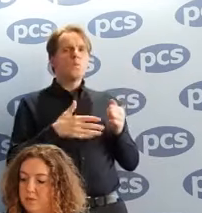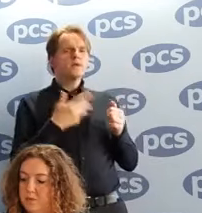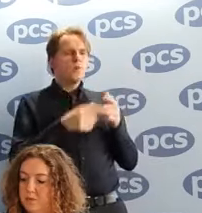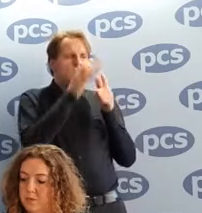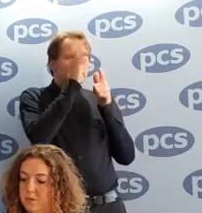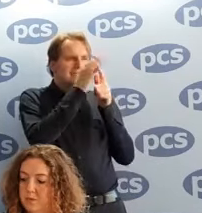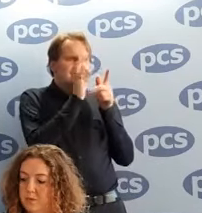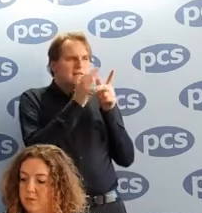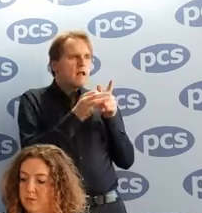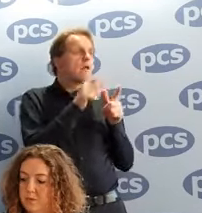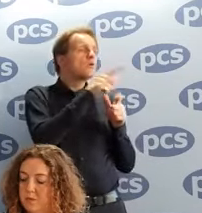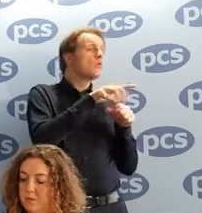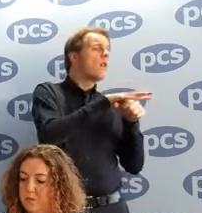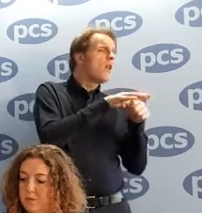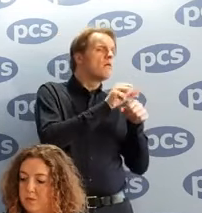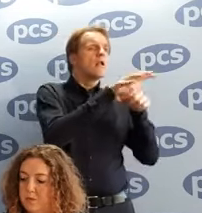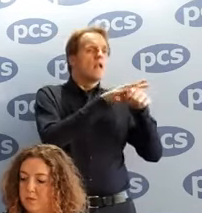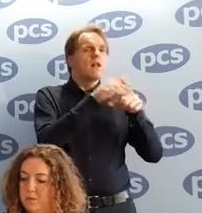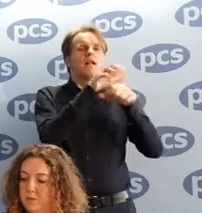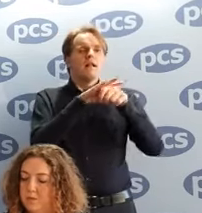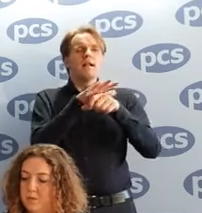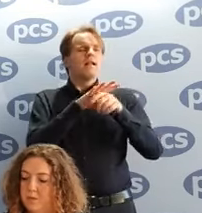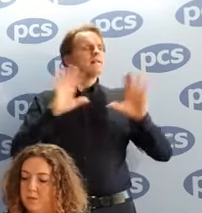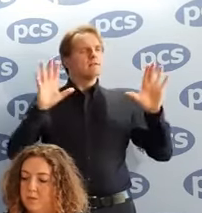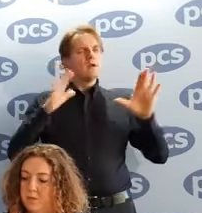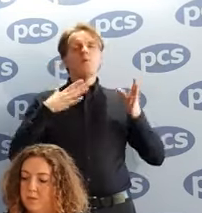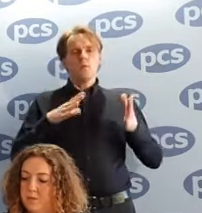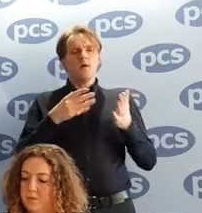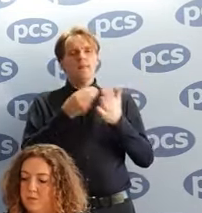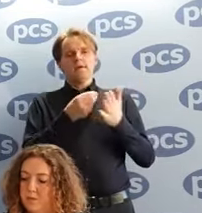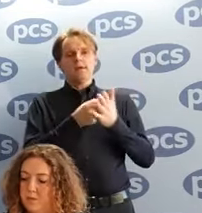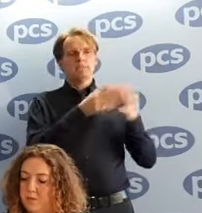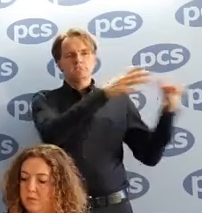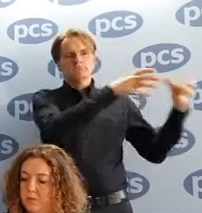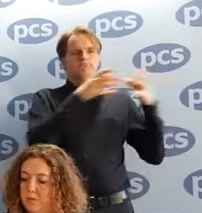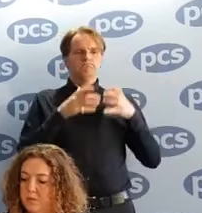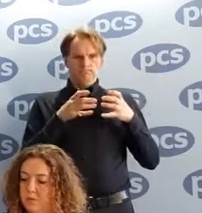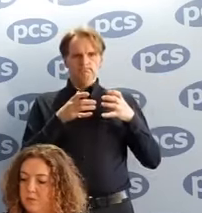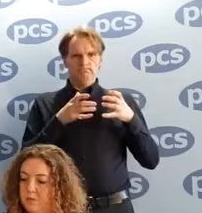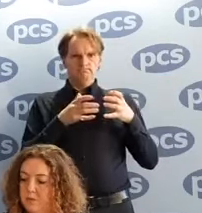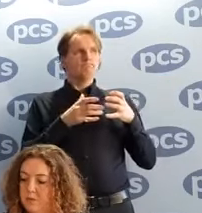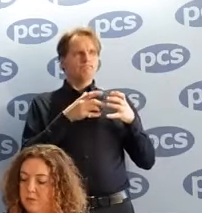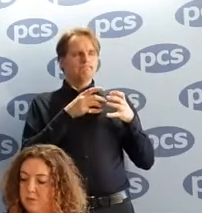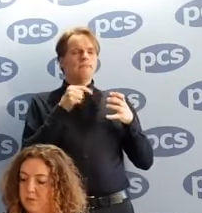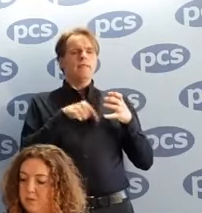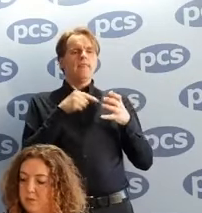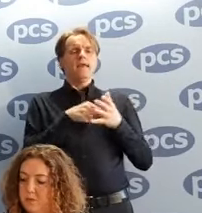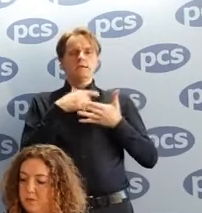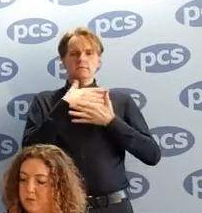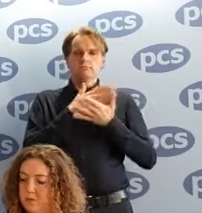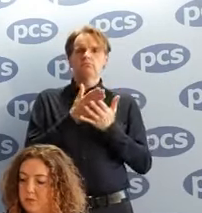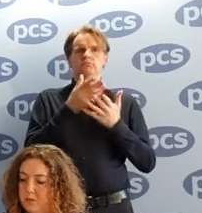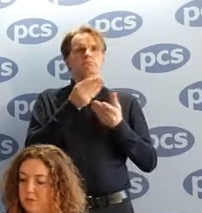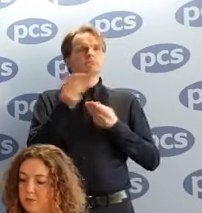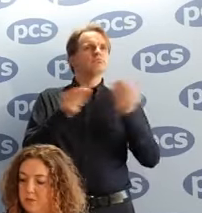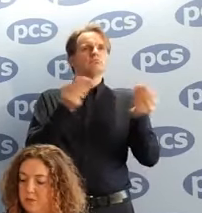in departments when departments haven't got any extra money. We want negotiations with the Treasury to get that money that allows those pay talks to ensure